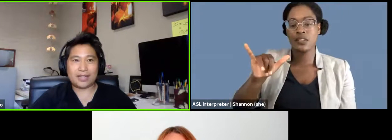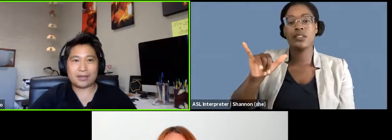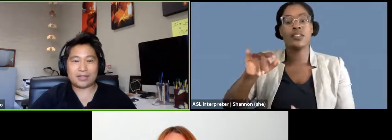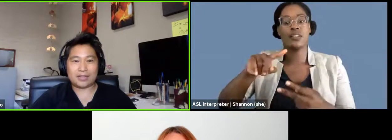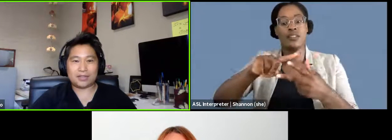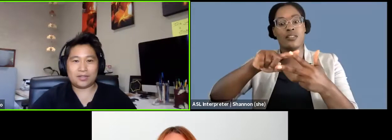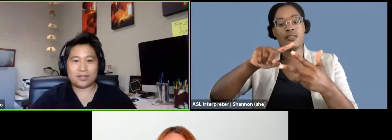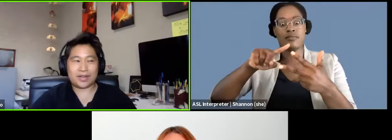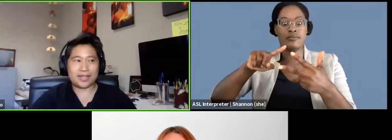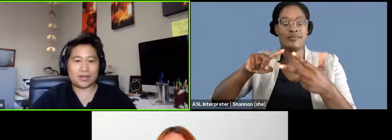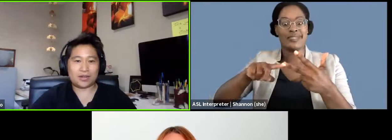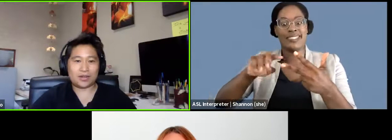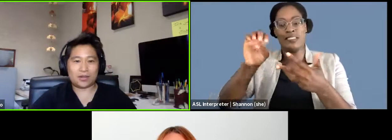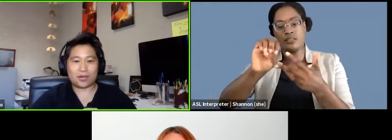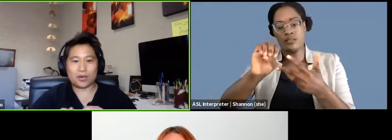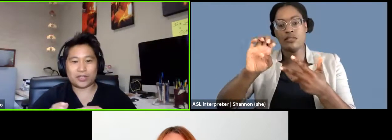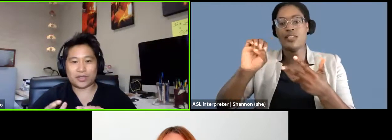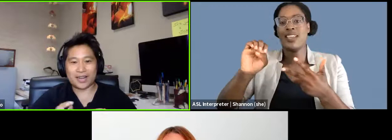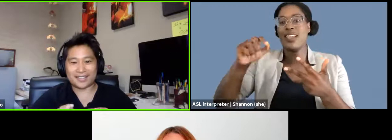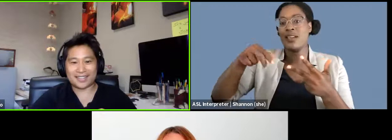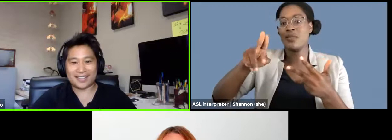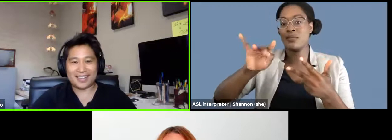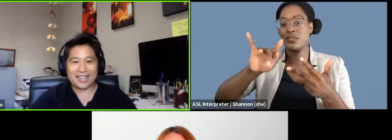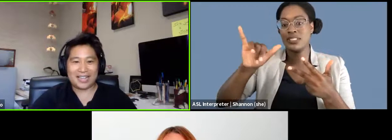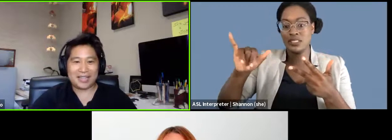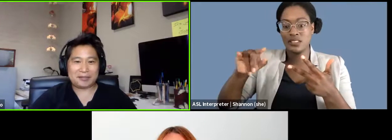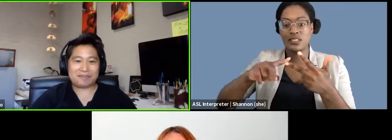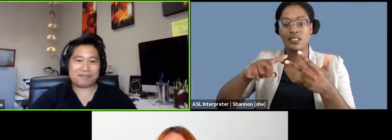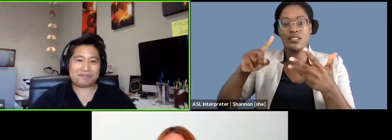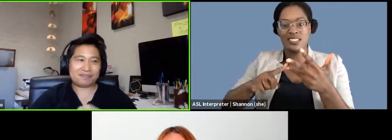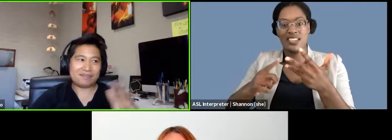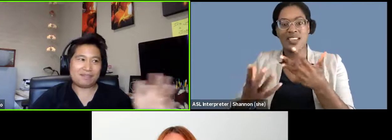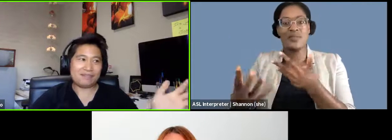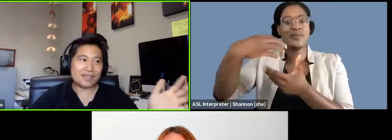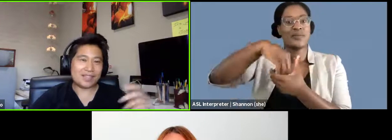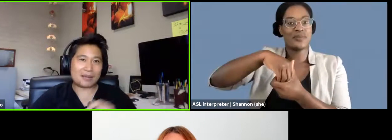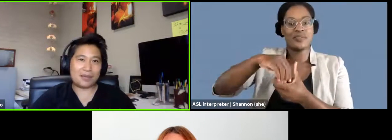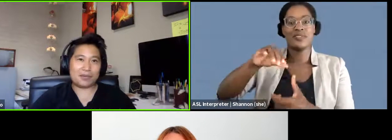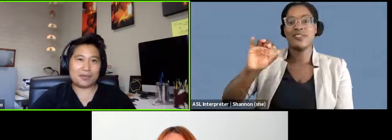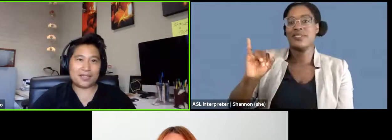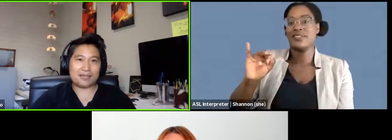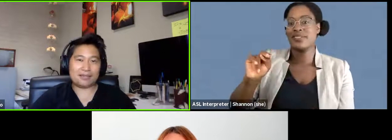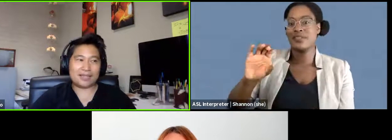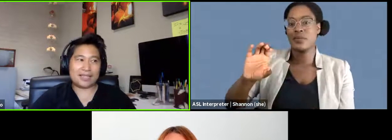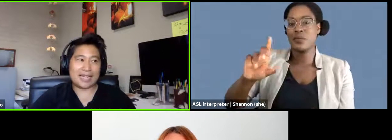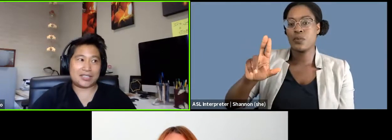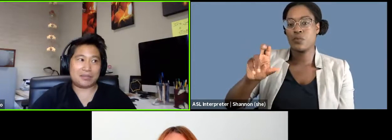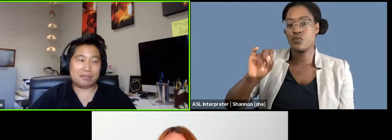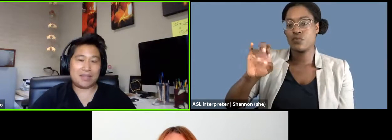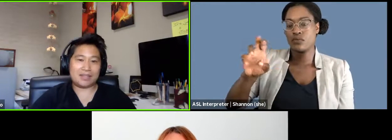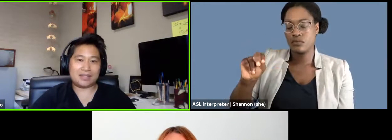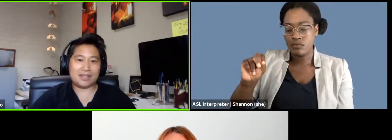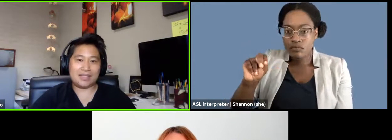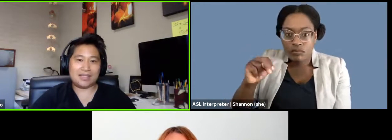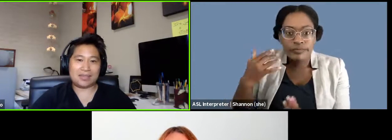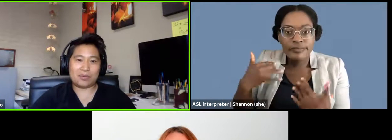labor to correct that or course correct to get people to actually meet the needs of the needs we